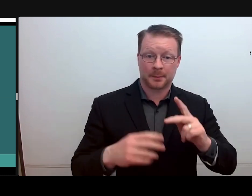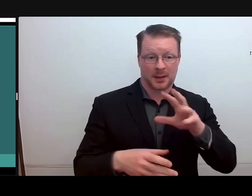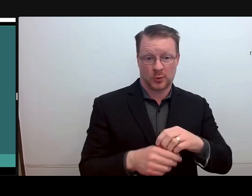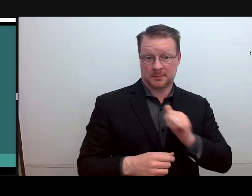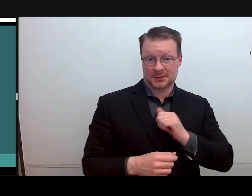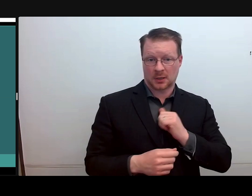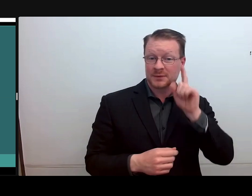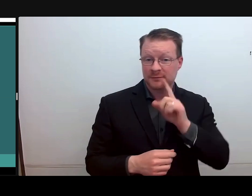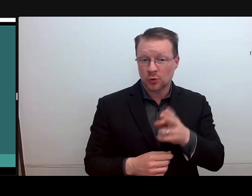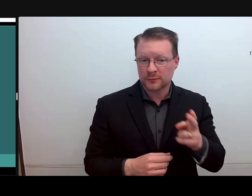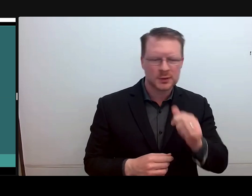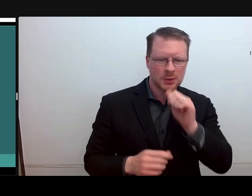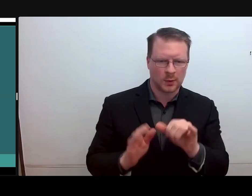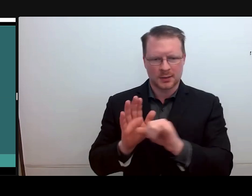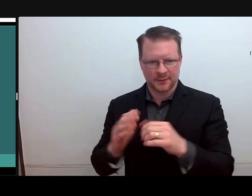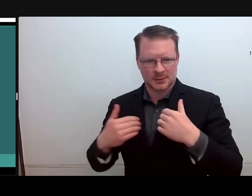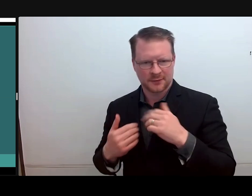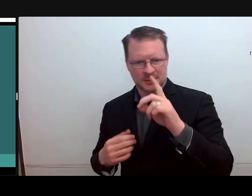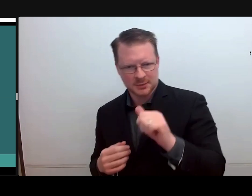Of note, many people, including myself,